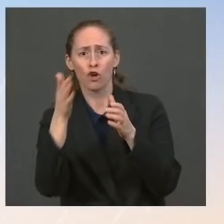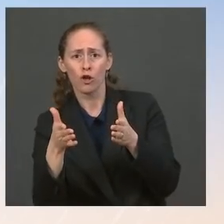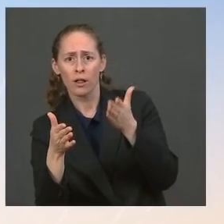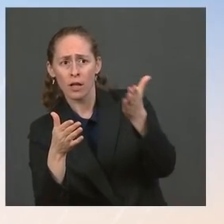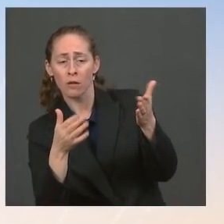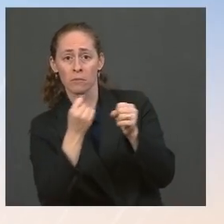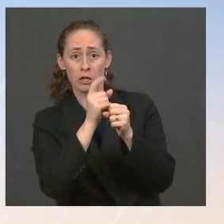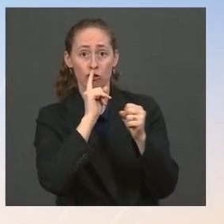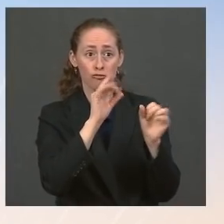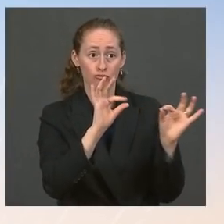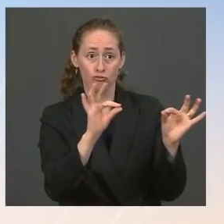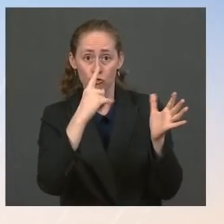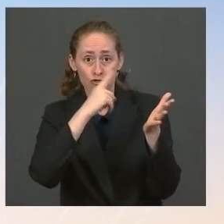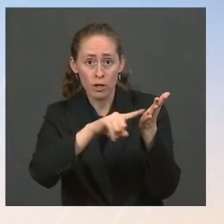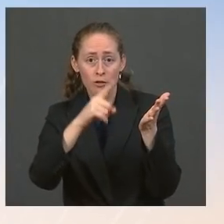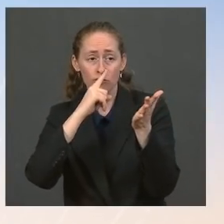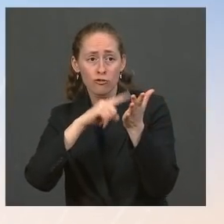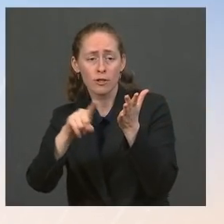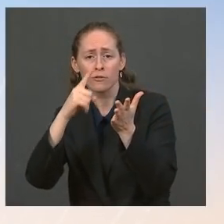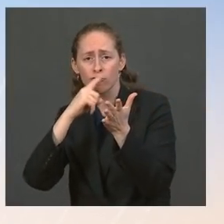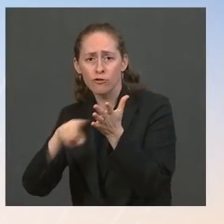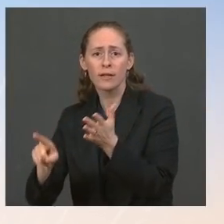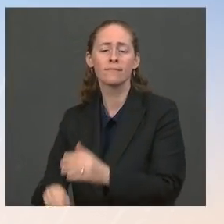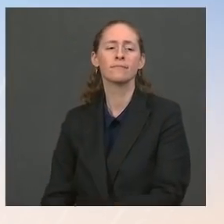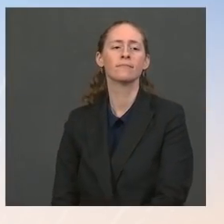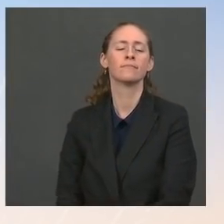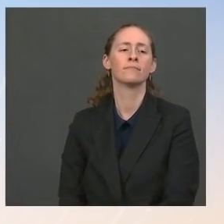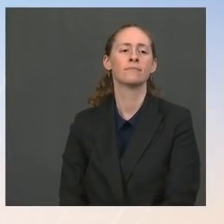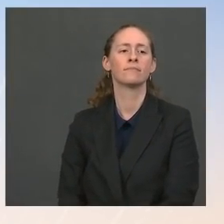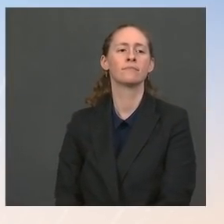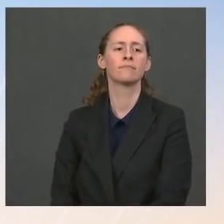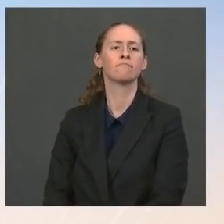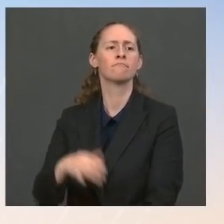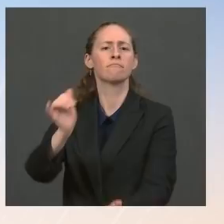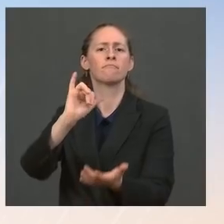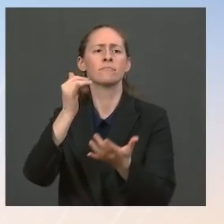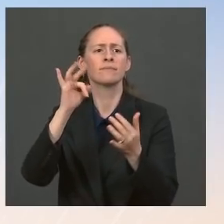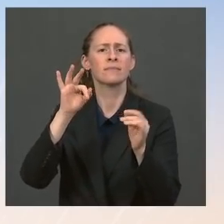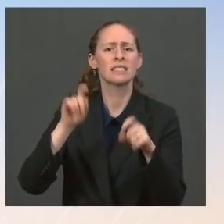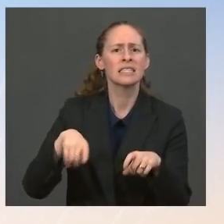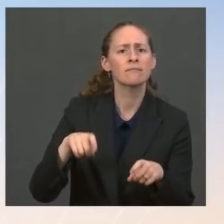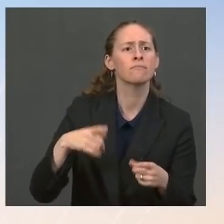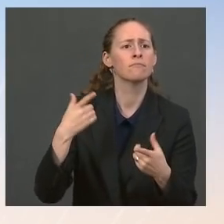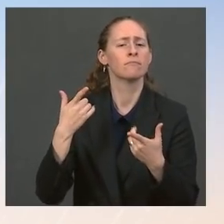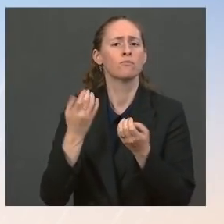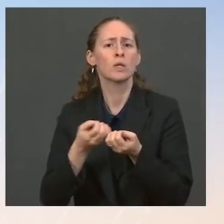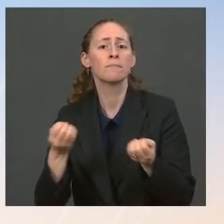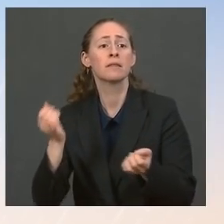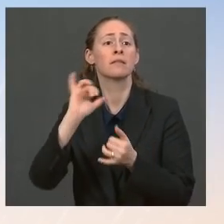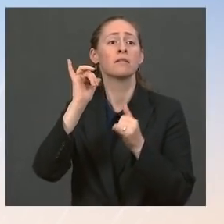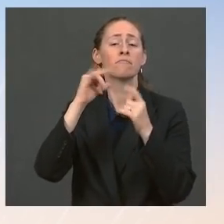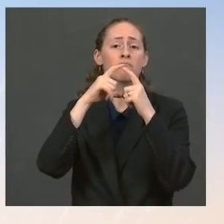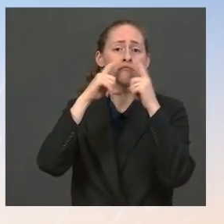We provided personal protective equipment, including facemasks. We erected four climate-controlled tents